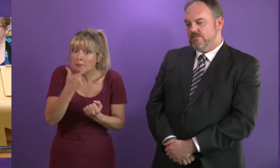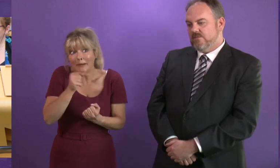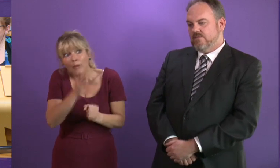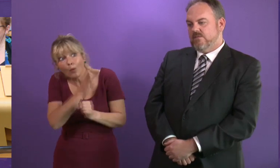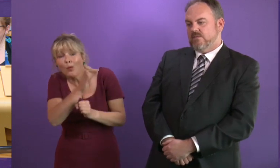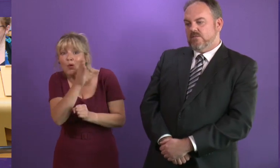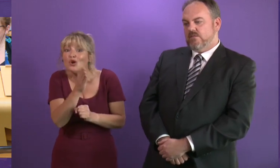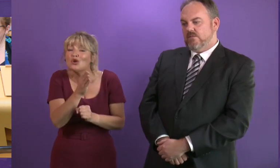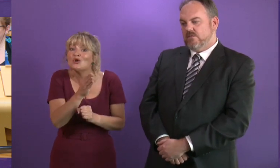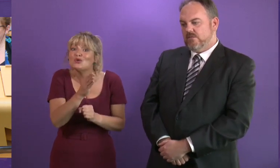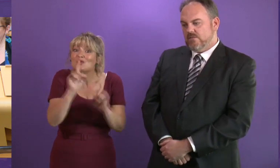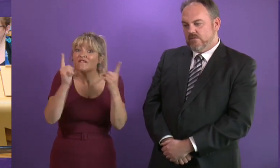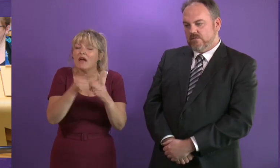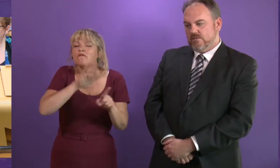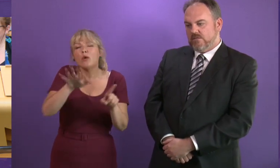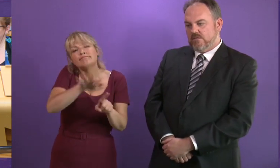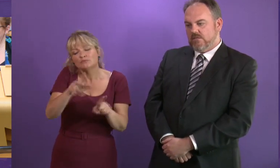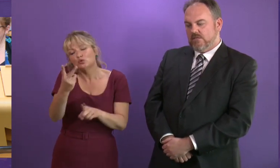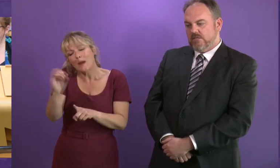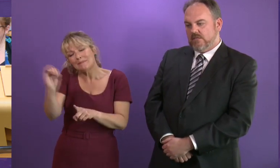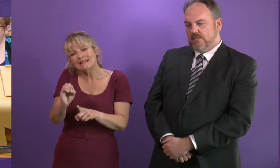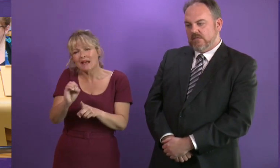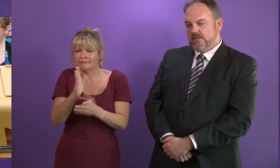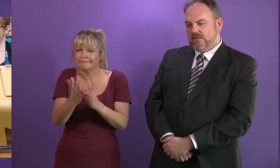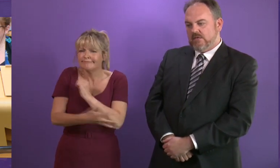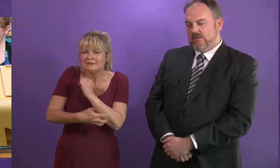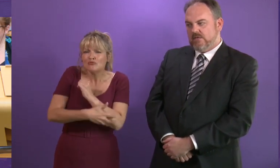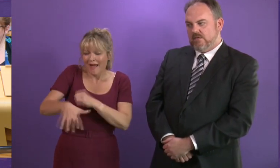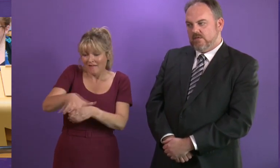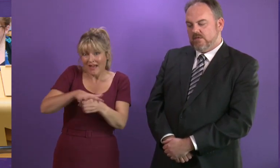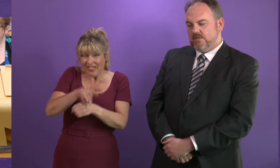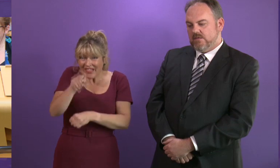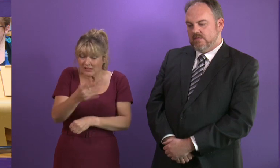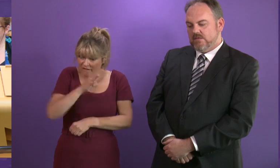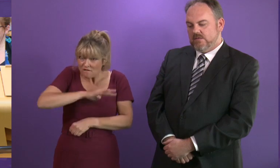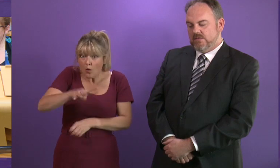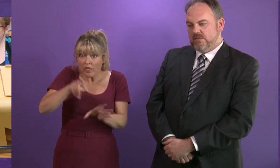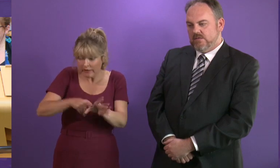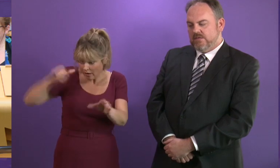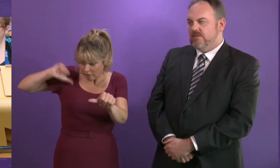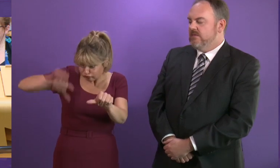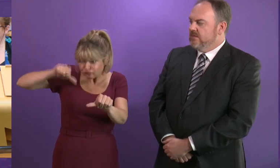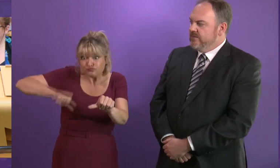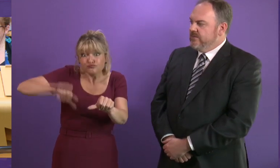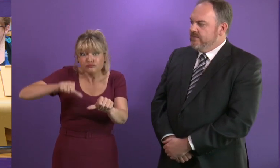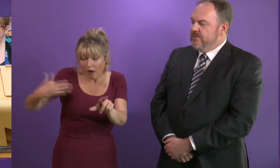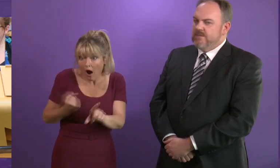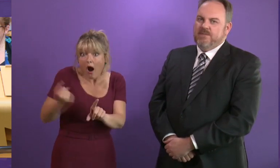most-deprived areas has gone up again. That is the fourth year in a row in which we have seen such an increase at this stage in the process.